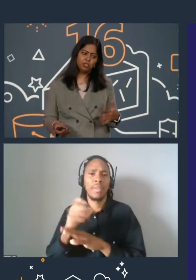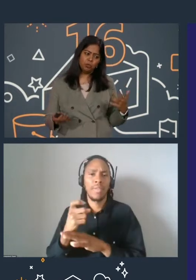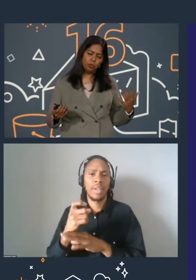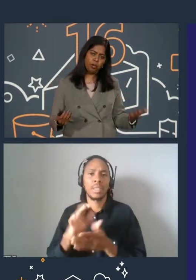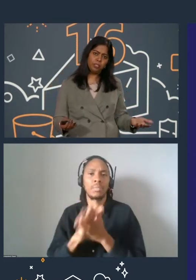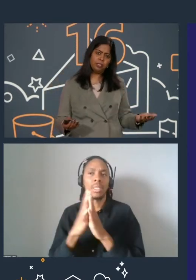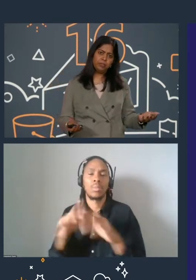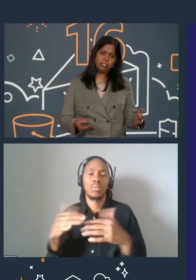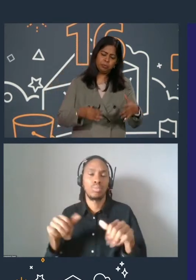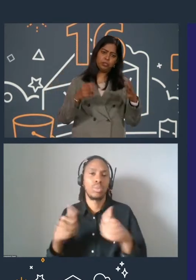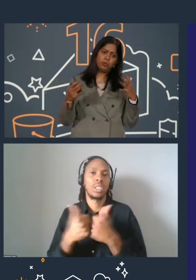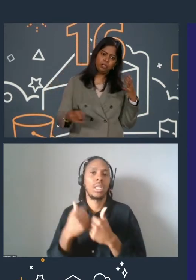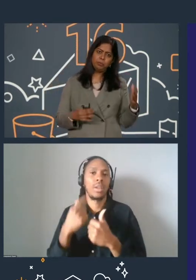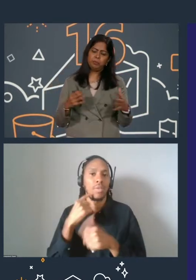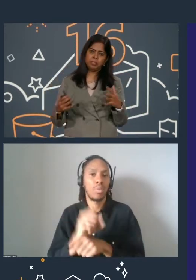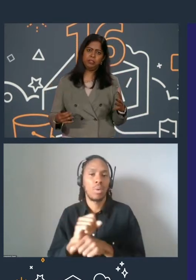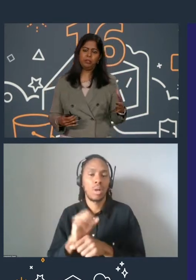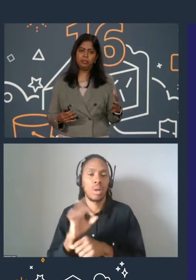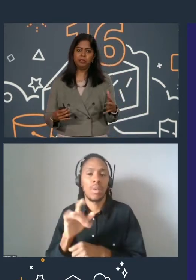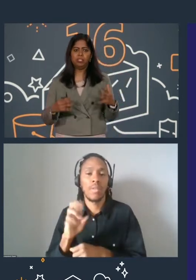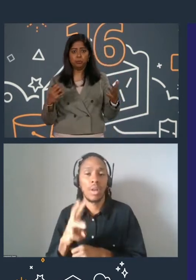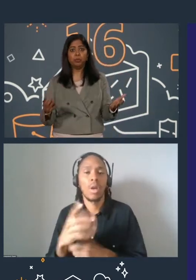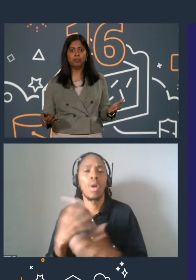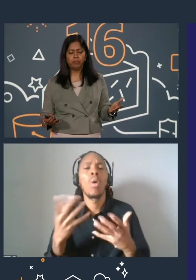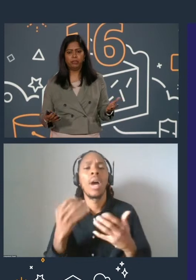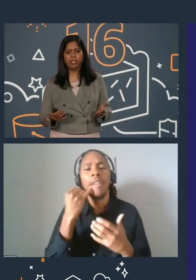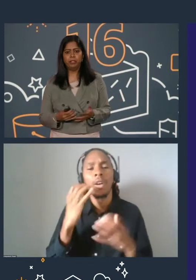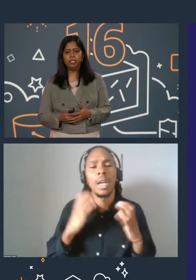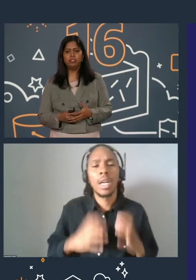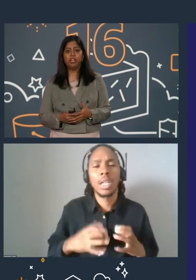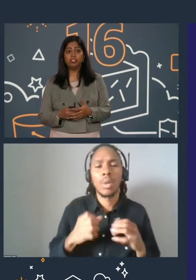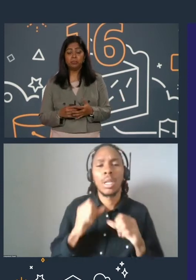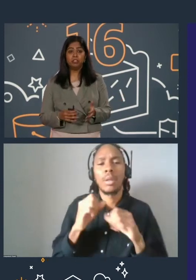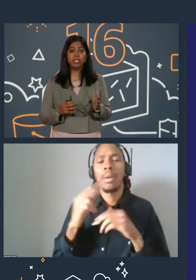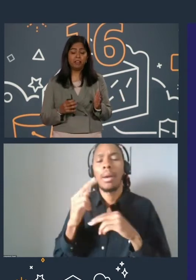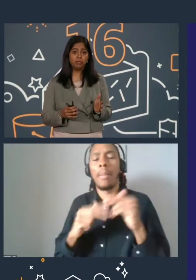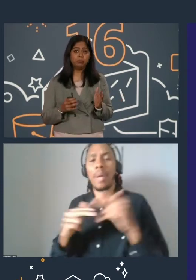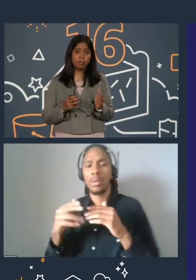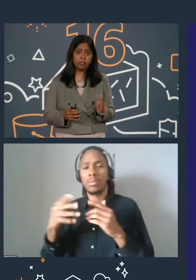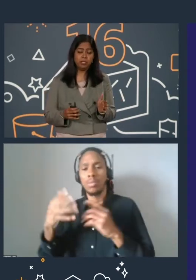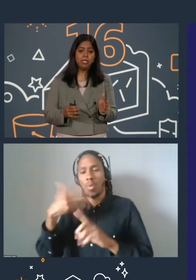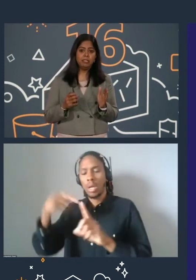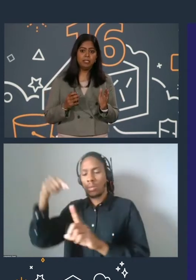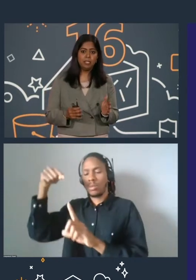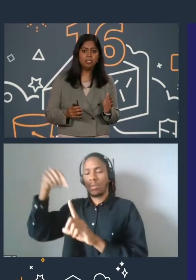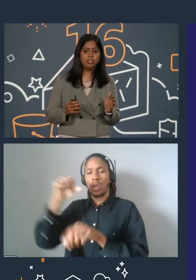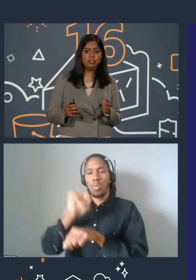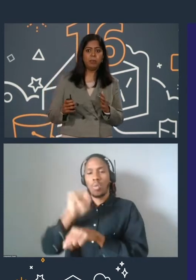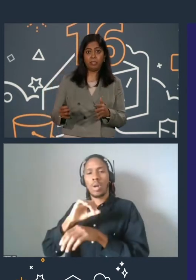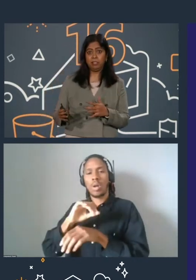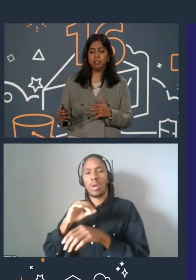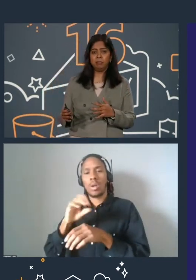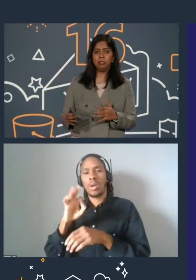So what if customers want to build around such a workflow, right? So customers have to build single use mechanisms